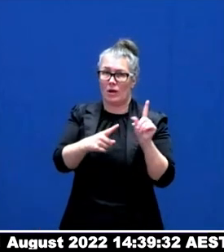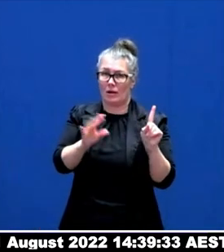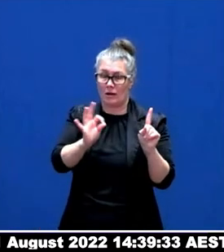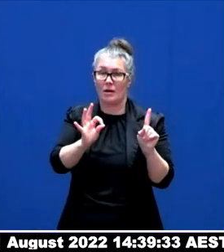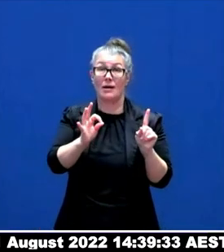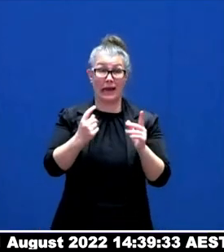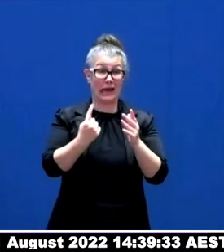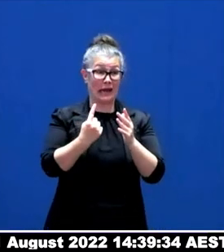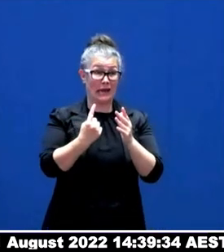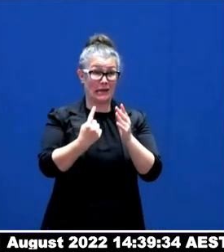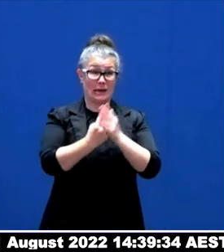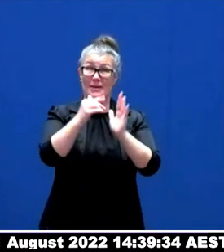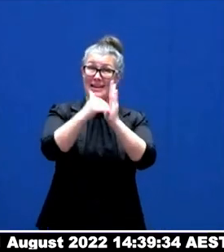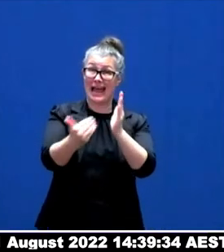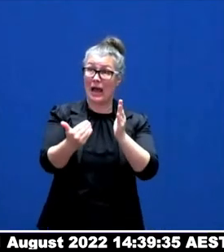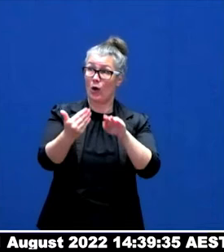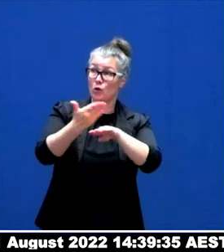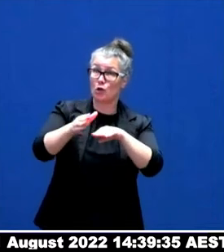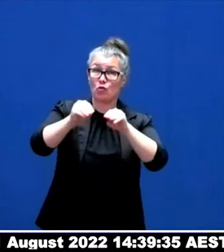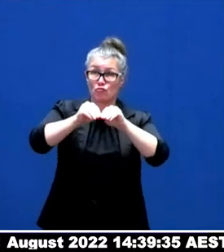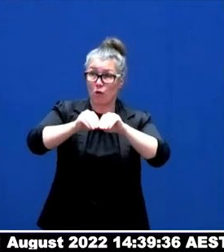It's starting to happen all over the country, but the Western Australian